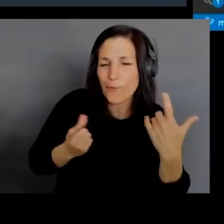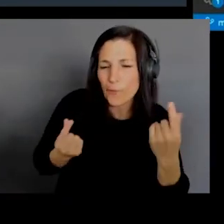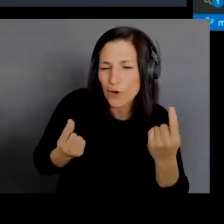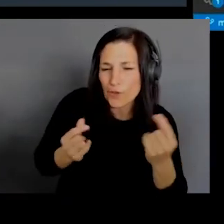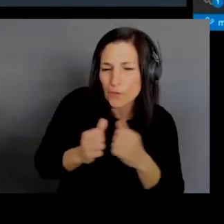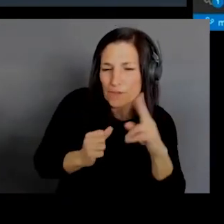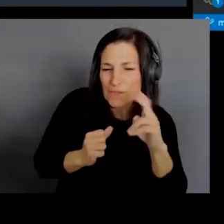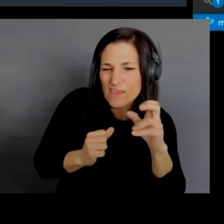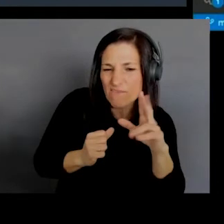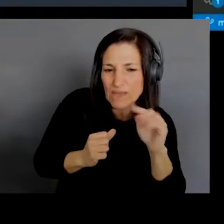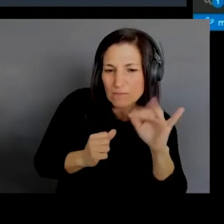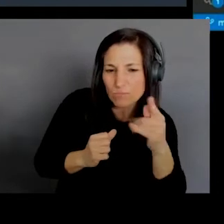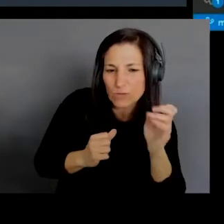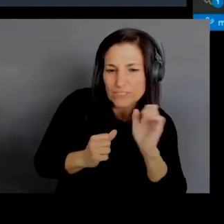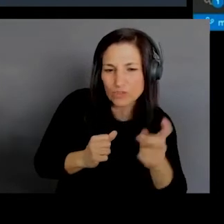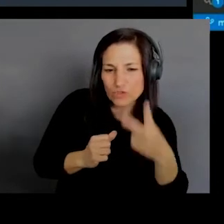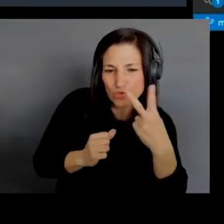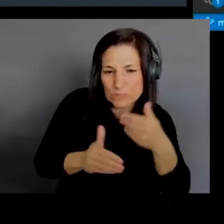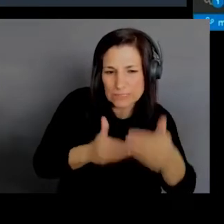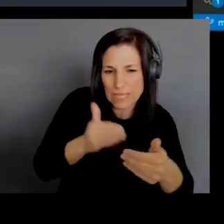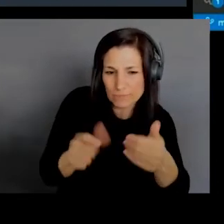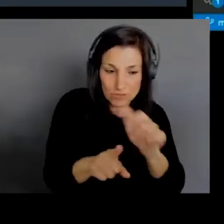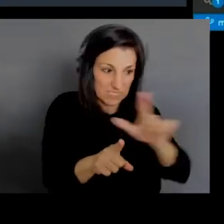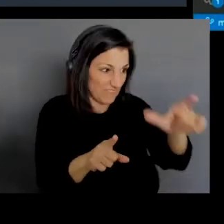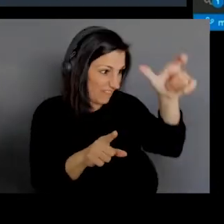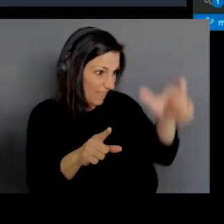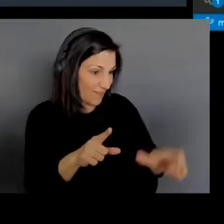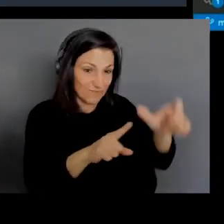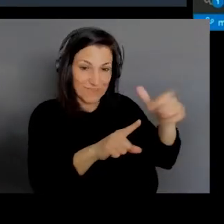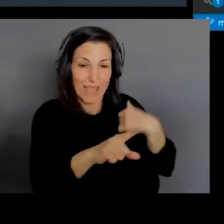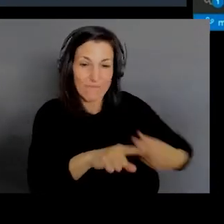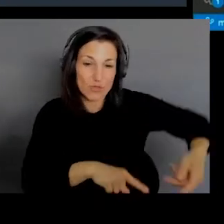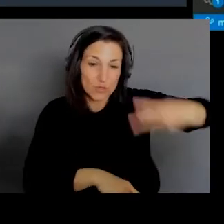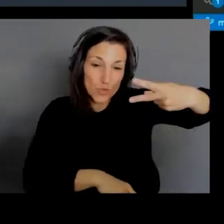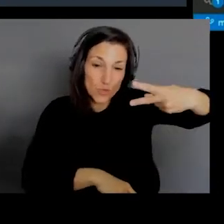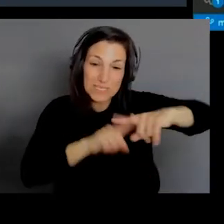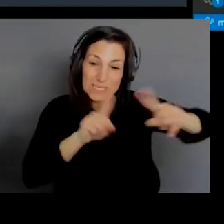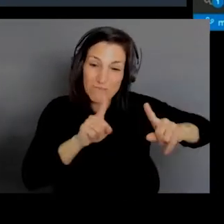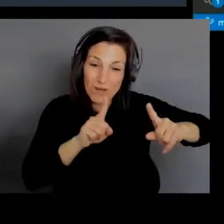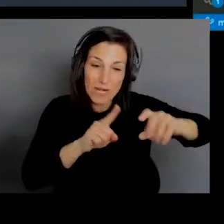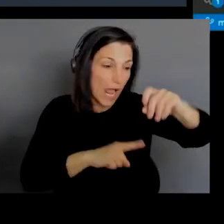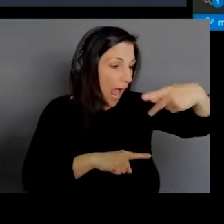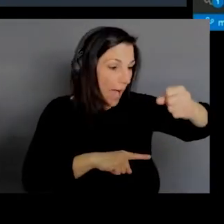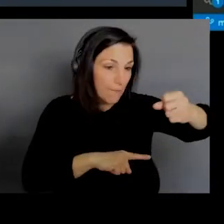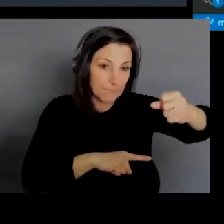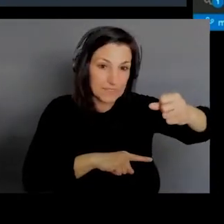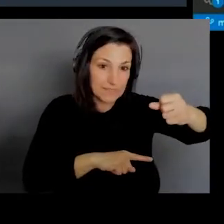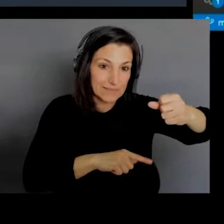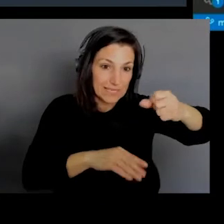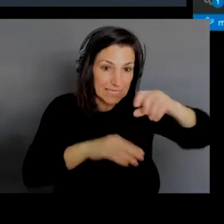So you'll see on the left side, I've actually got two different confirmation templates. So bear with me, there's a lot in this one,